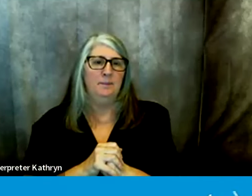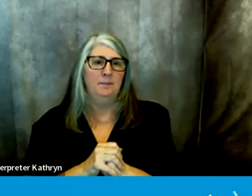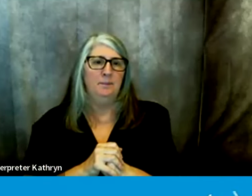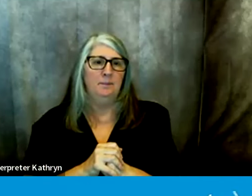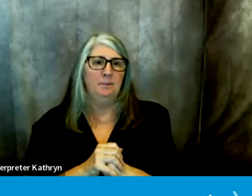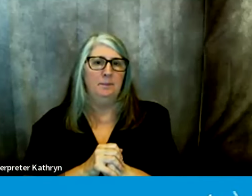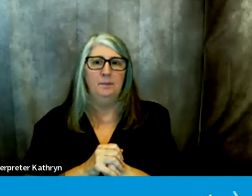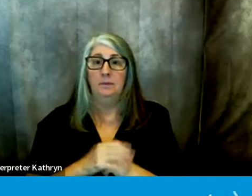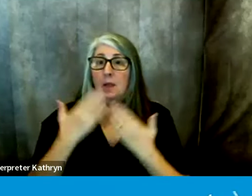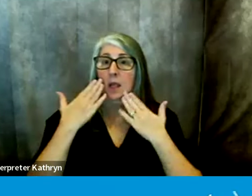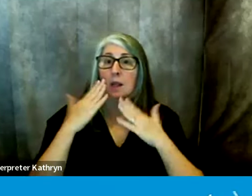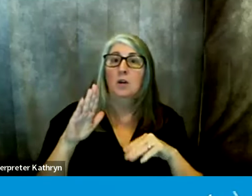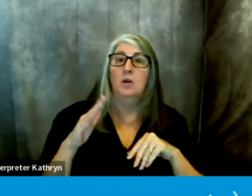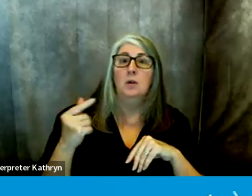I don't know, Evgeniy, do you have any more you want to?